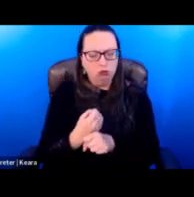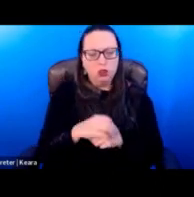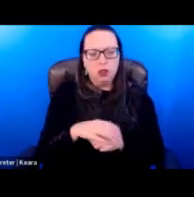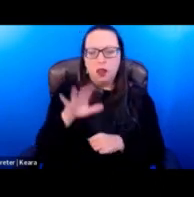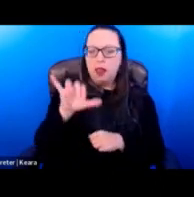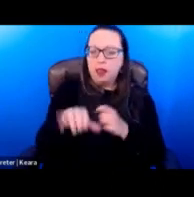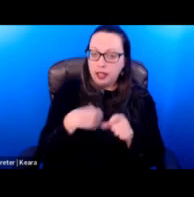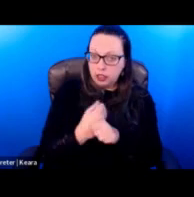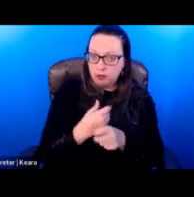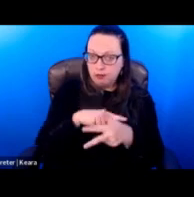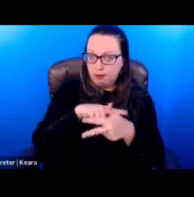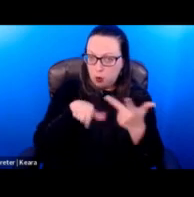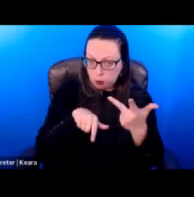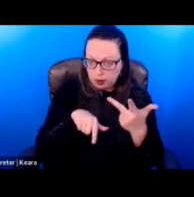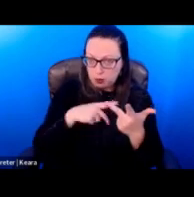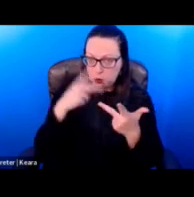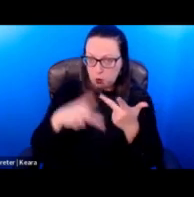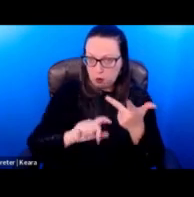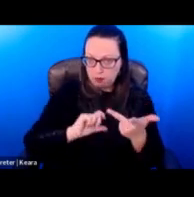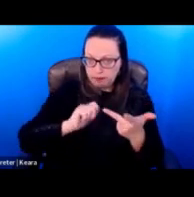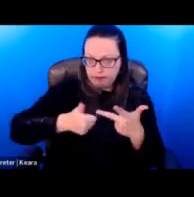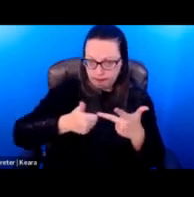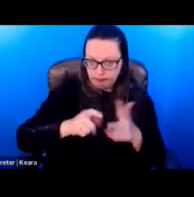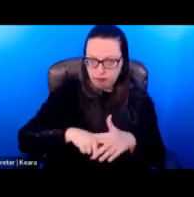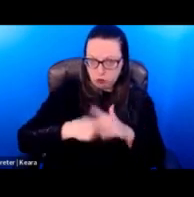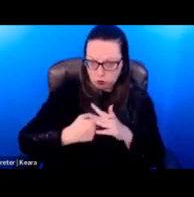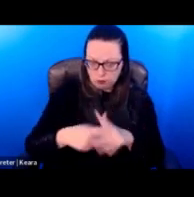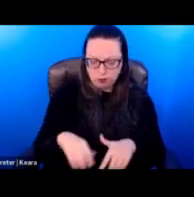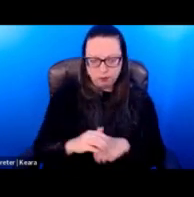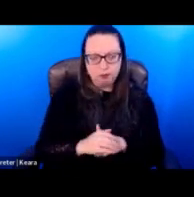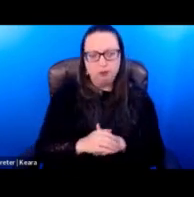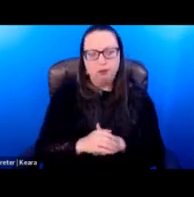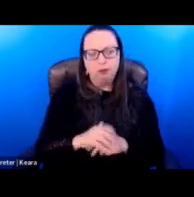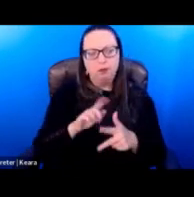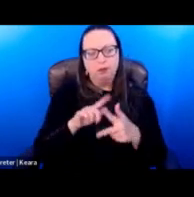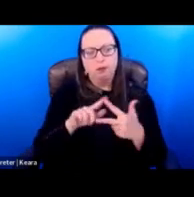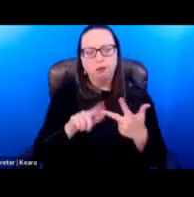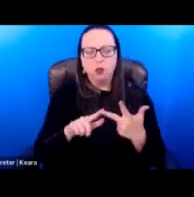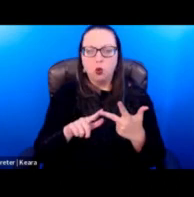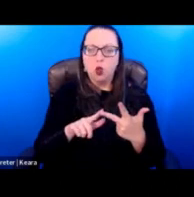important programs were enacted. And they were part of a three part strategy of President